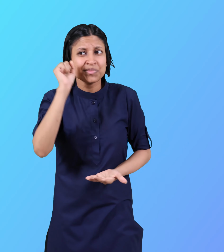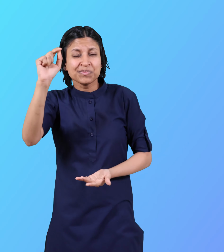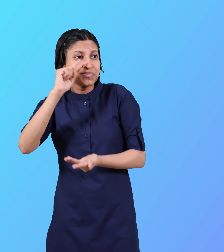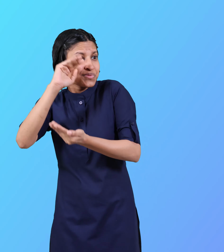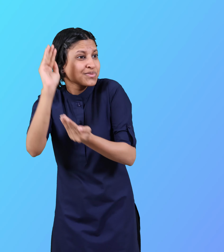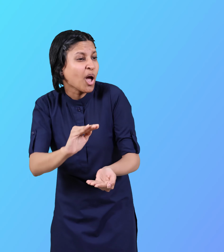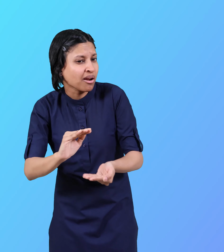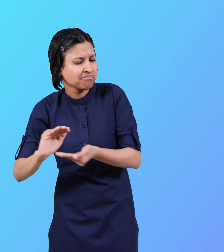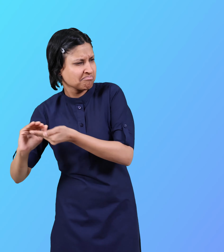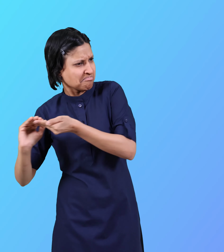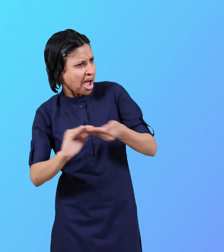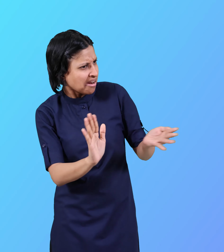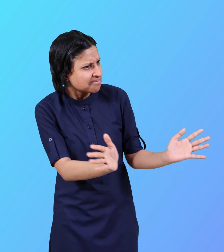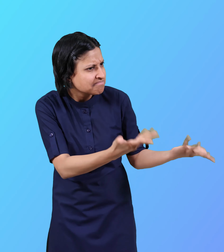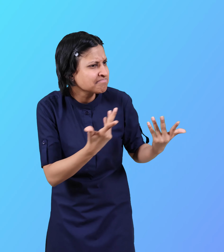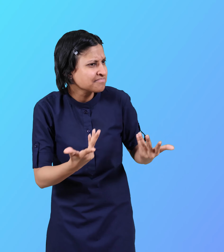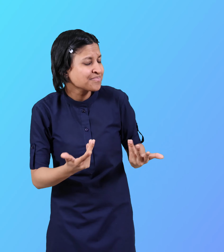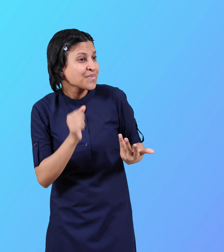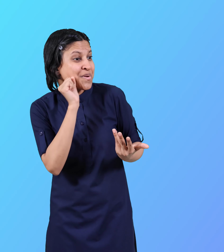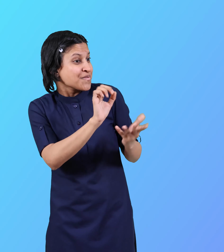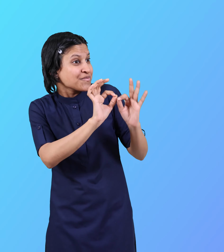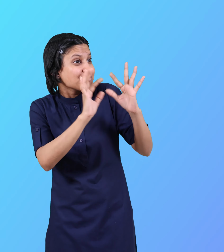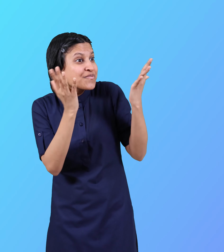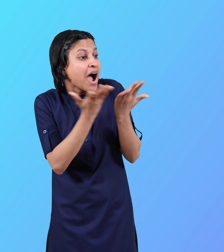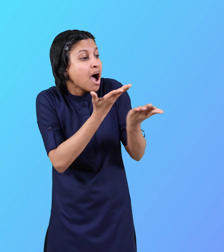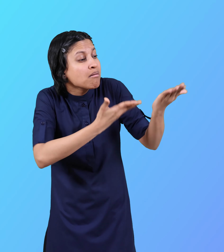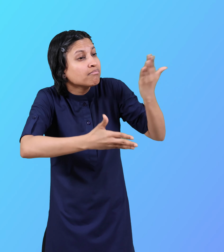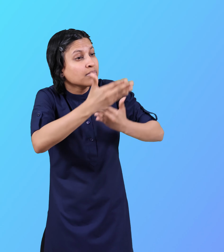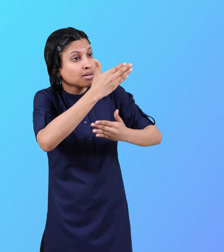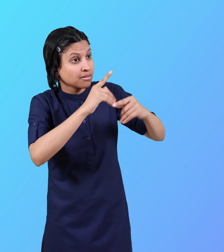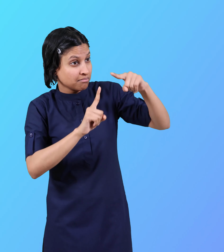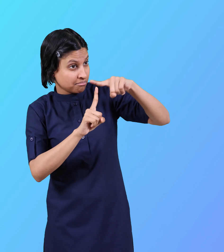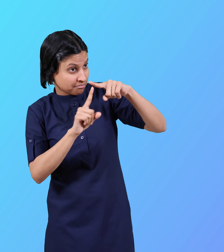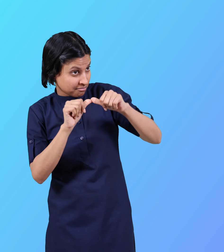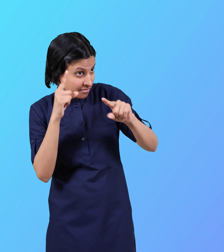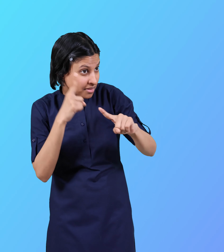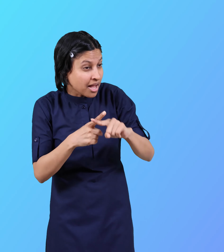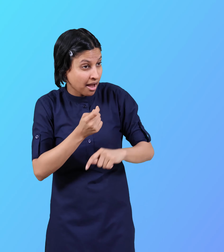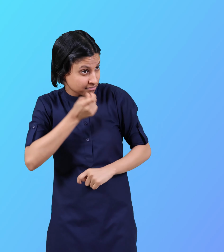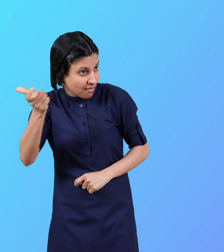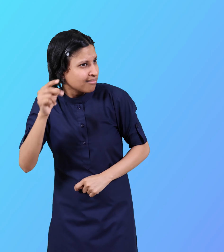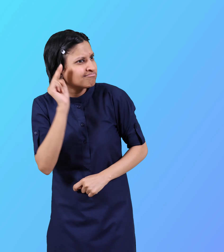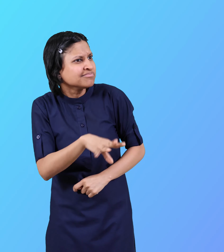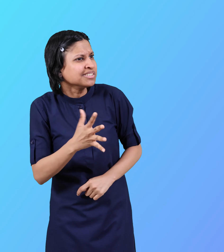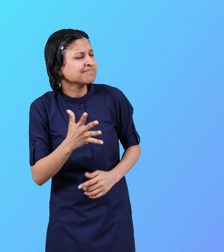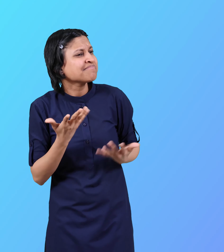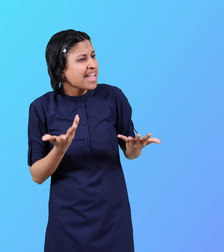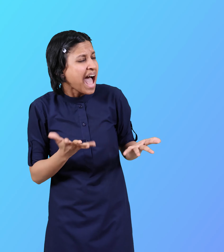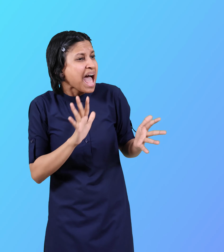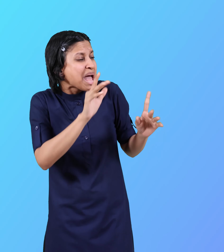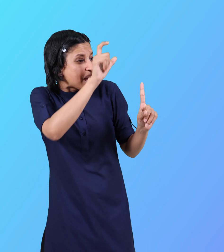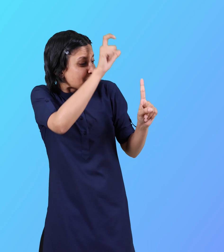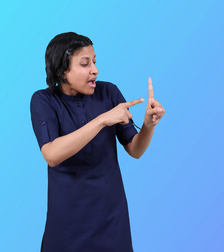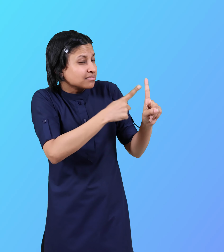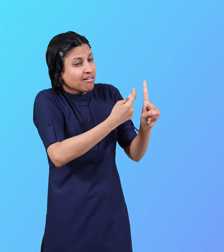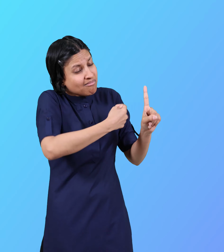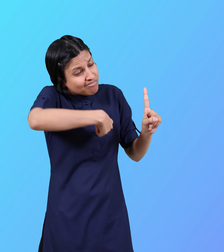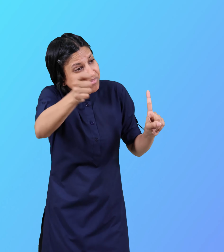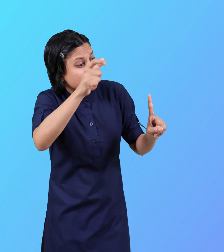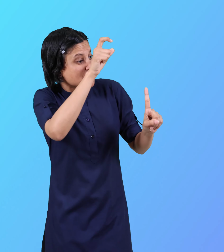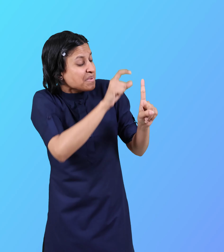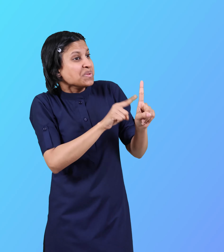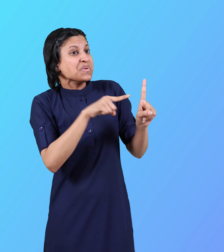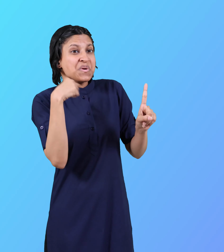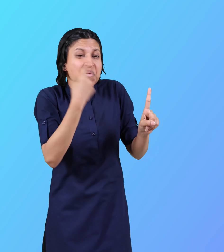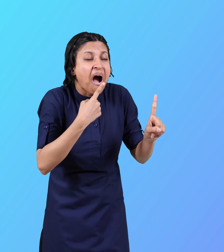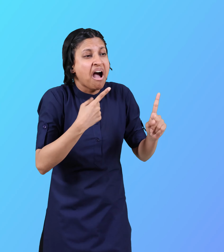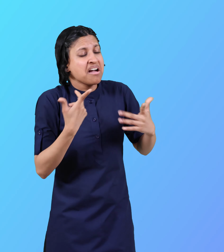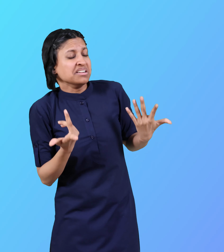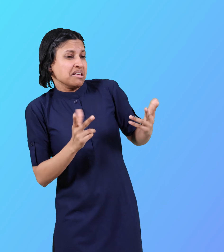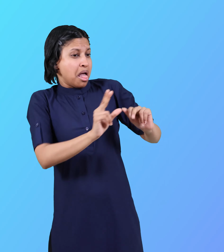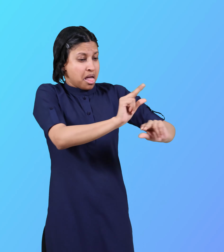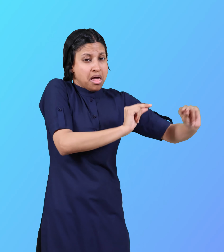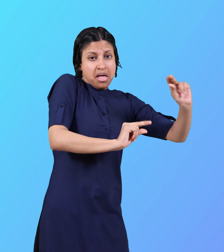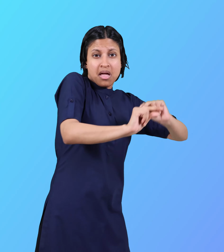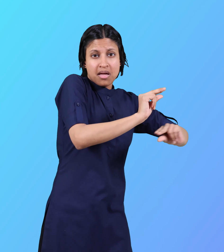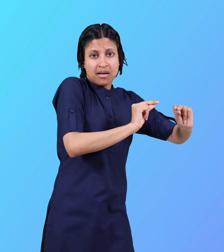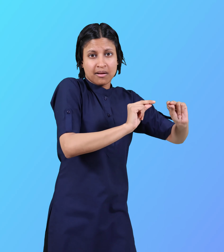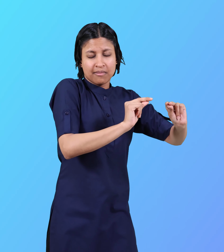He will also marry the king’s daughter, and his family will be free from paying taxes in Israel.”